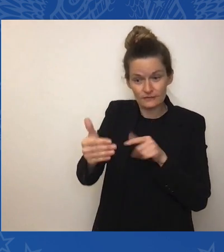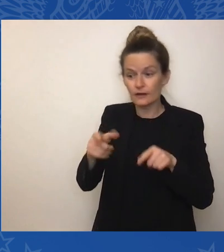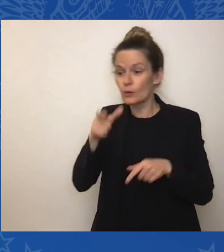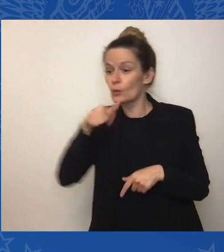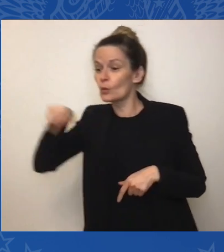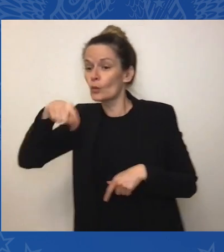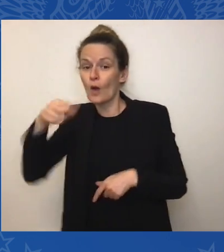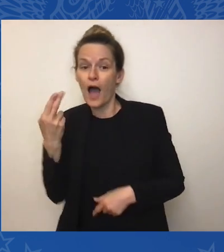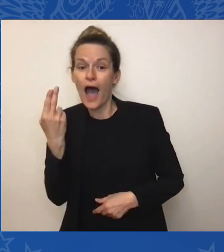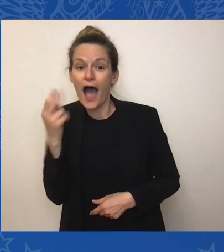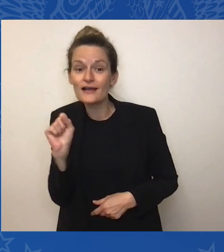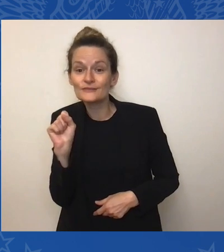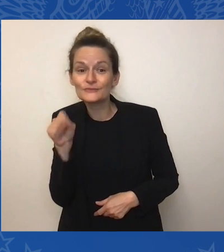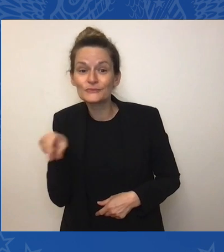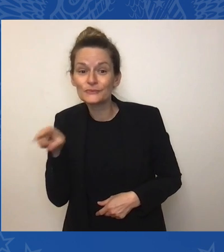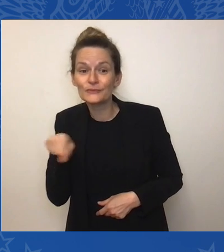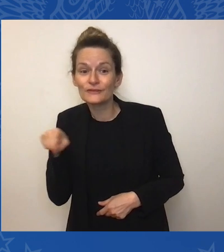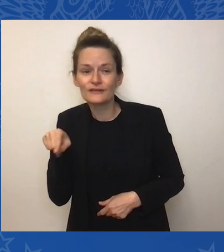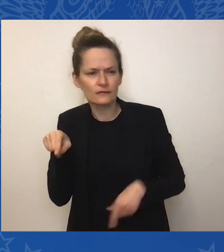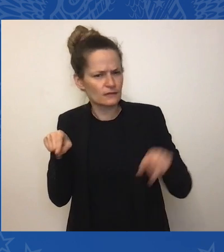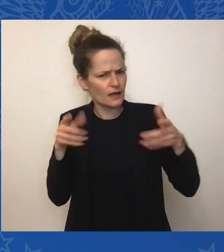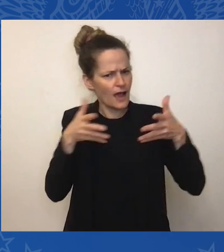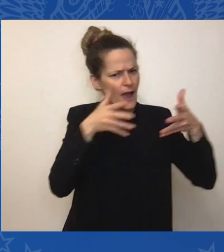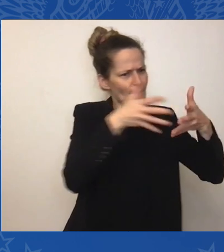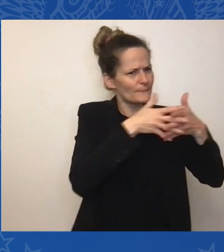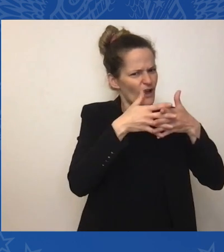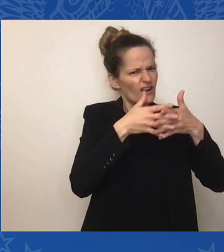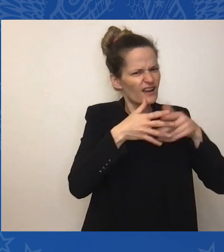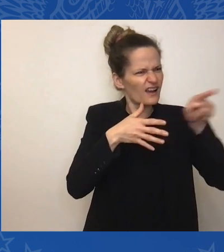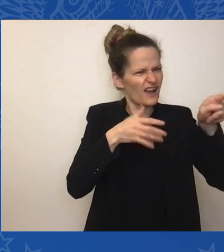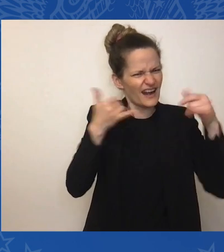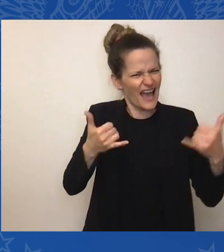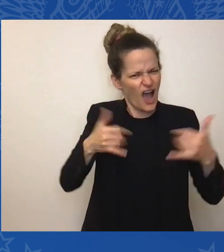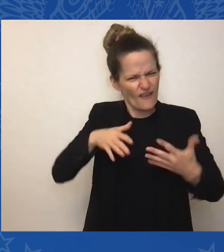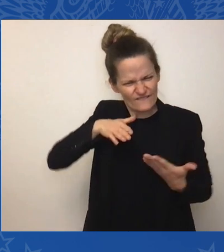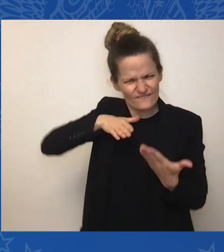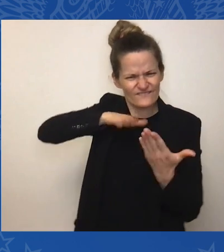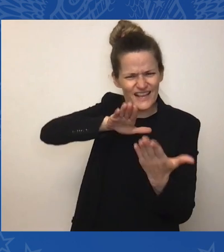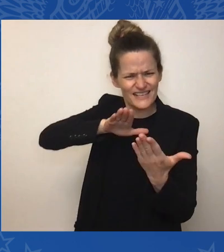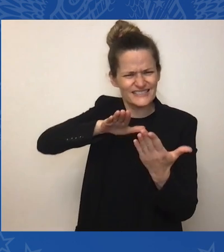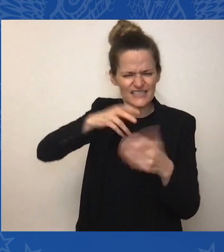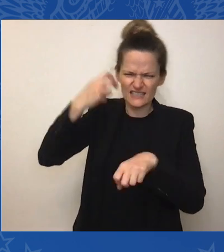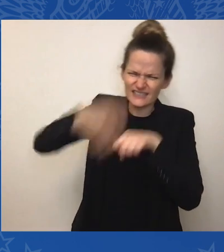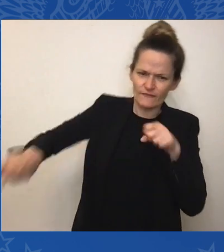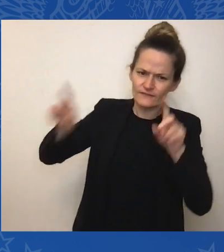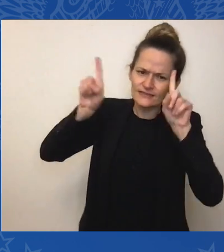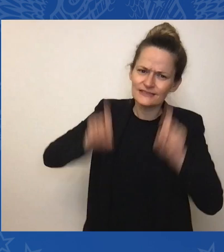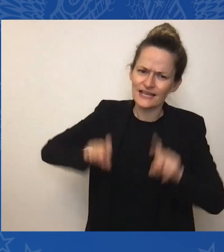A global pandemic ended a million lives in America alone -- a million --